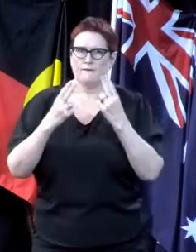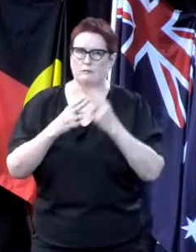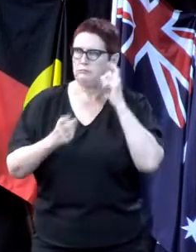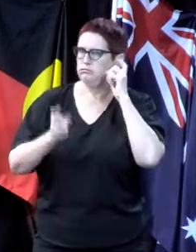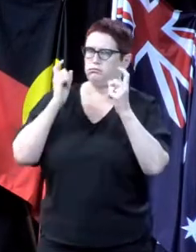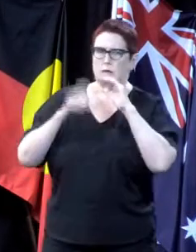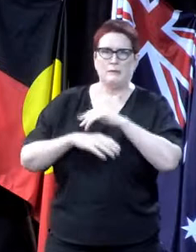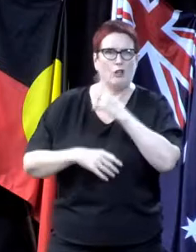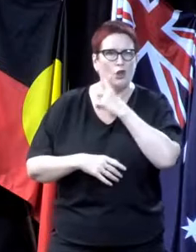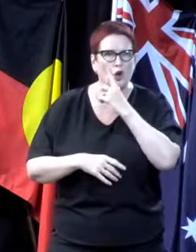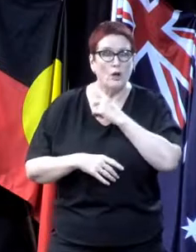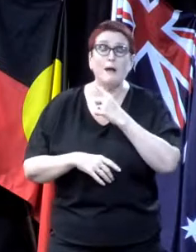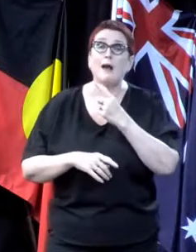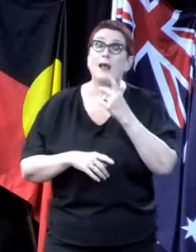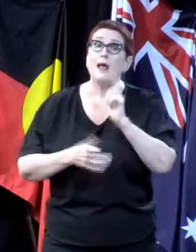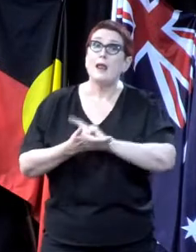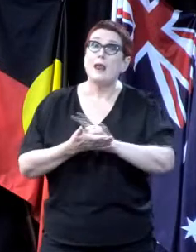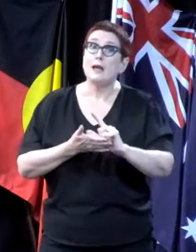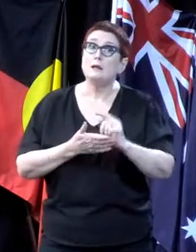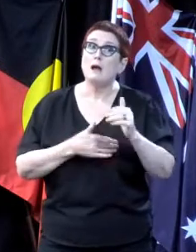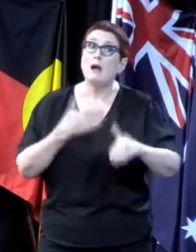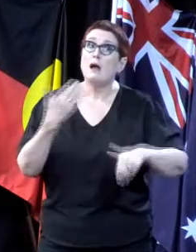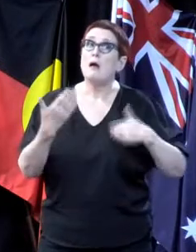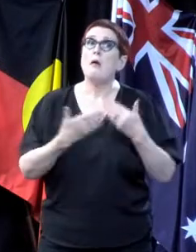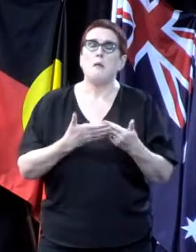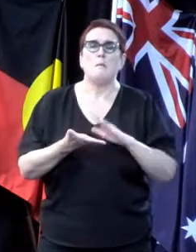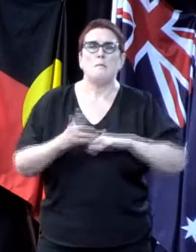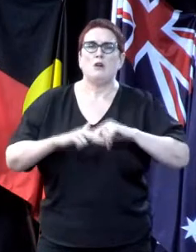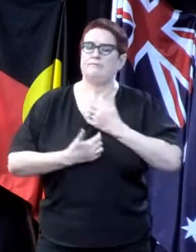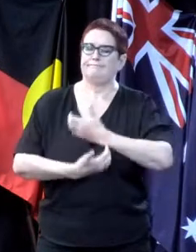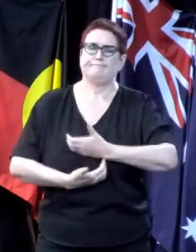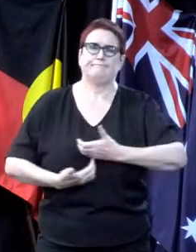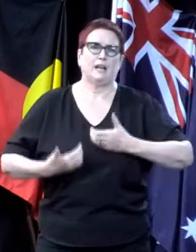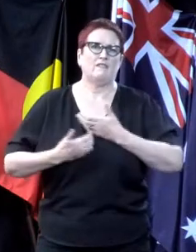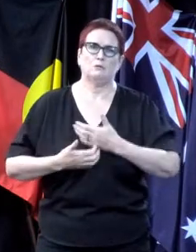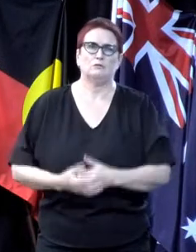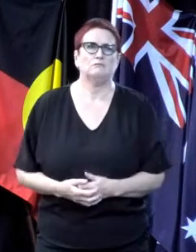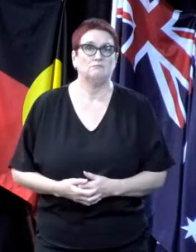But, over time, once again, the became very comfortable and pleased